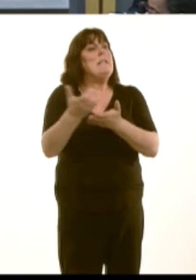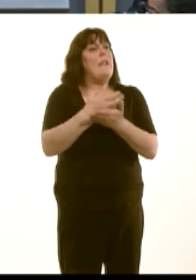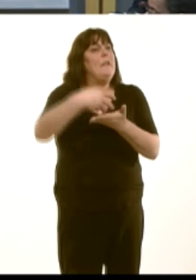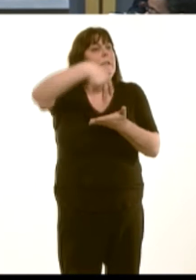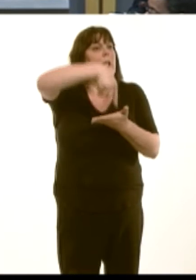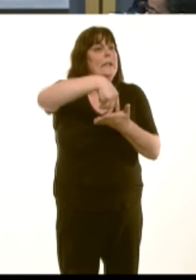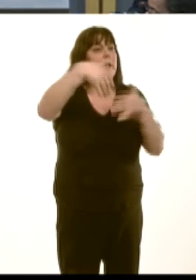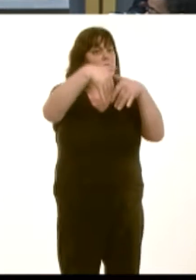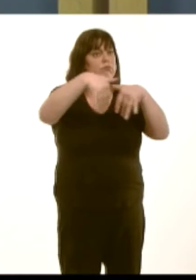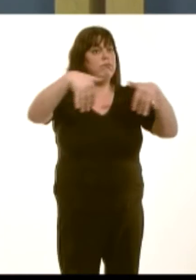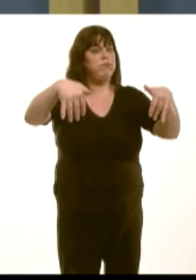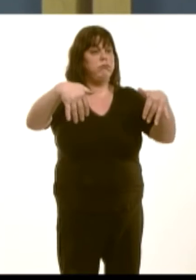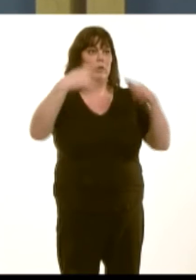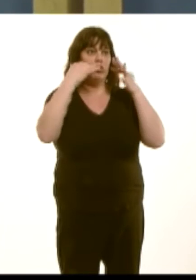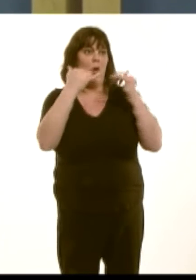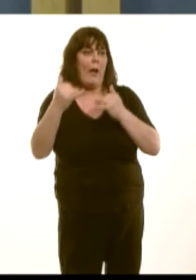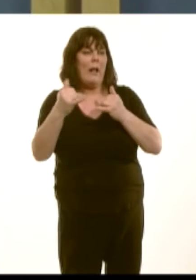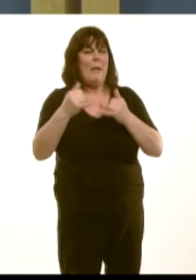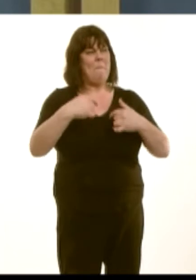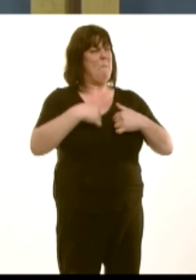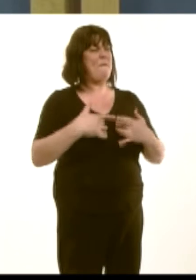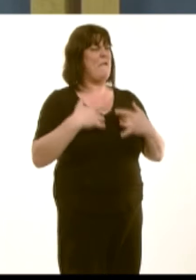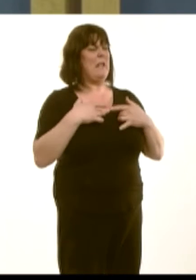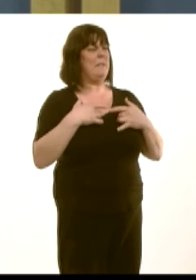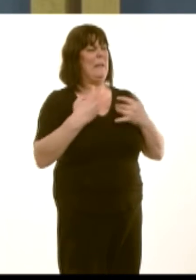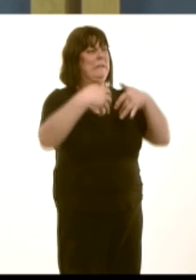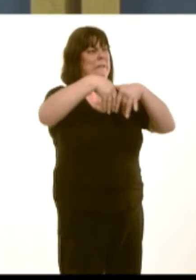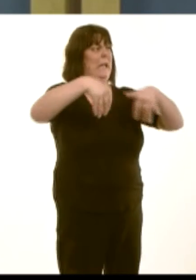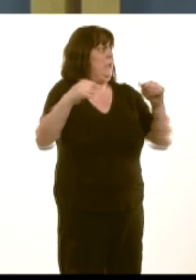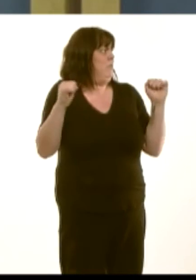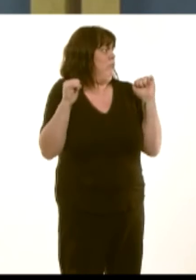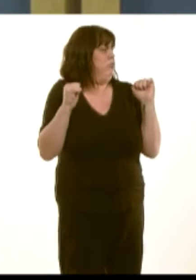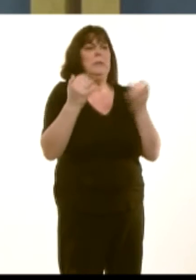standing, but thatís a personal opinionówill the First Minister ensure that it is fully